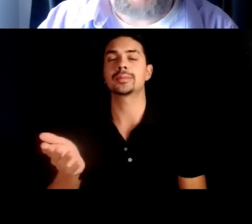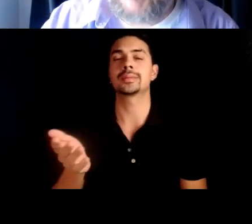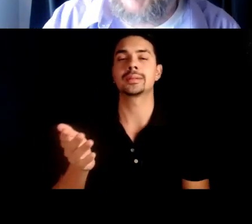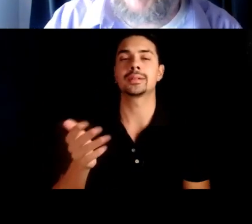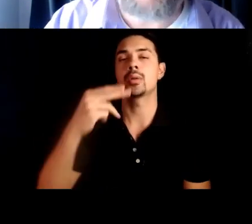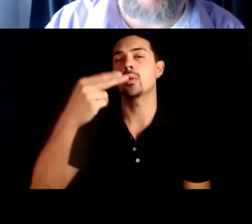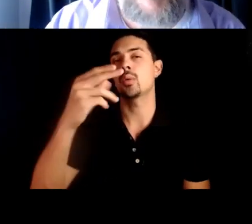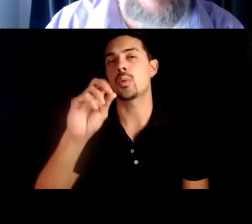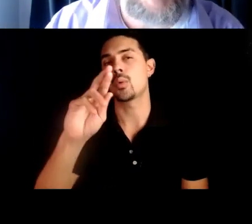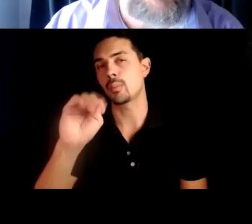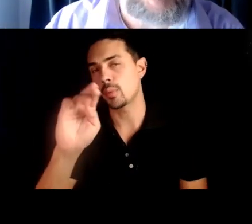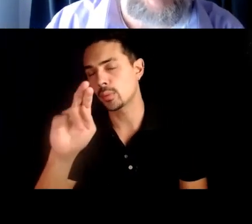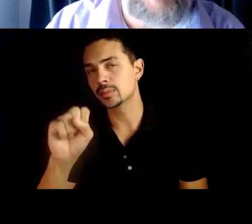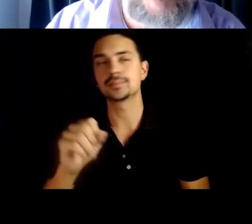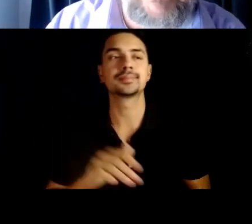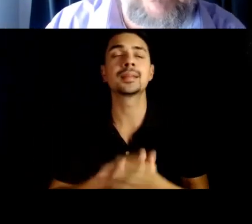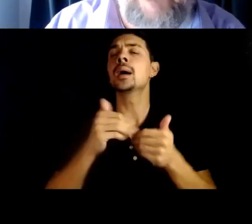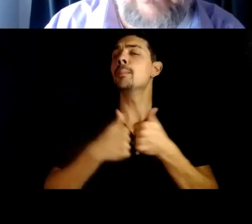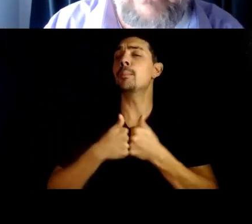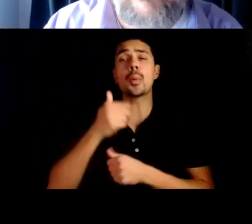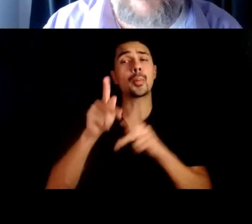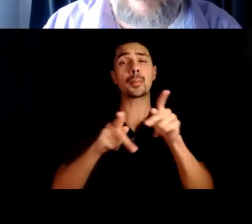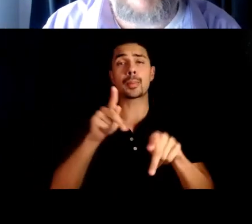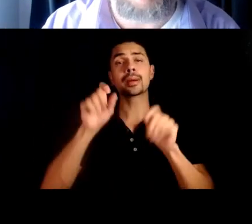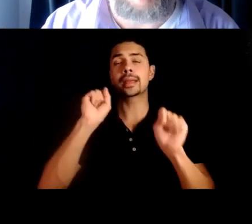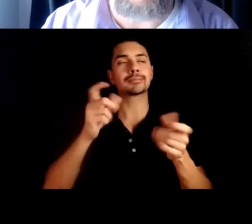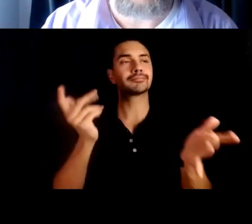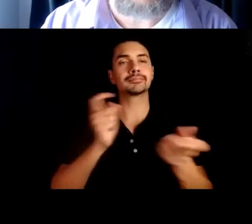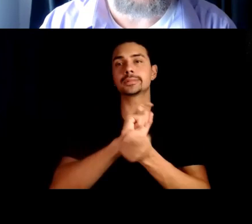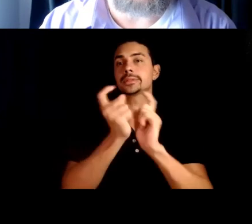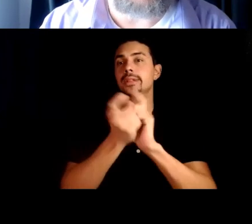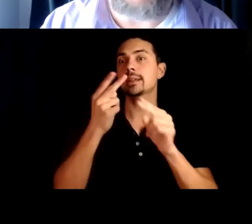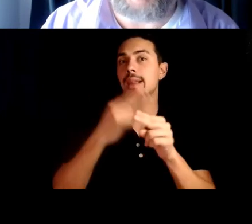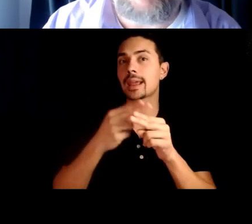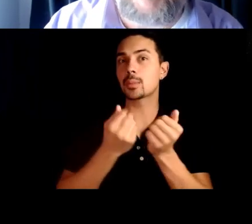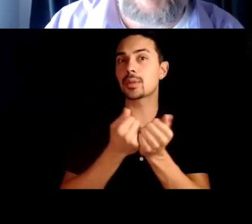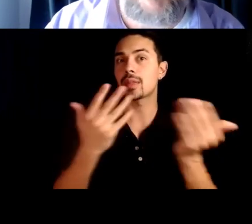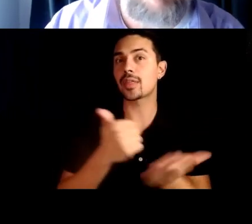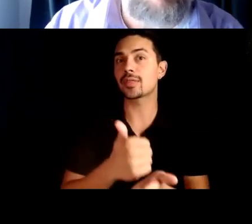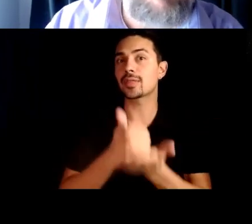Most folks can change their names without the need for a therapist letter that didn't used to be true.